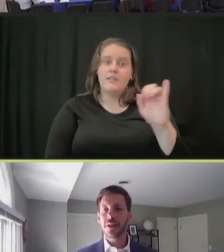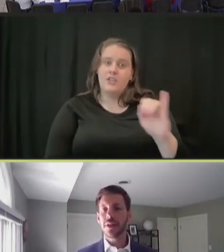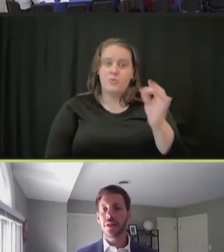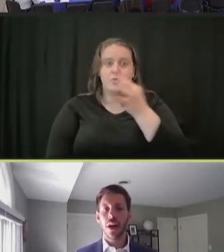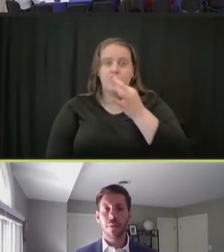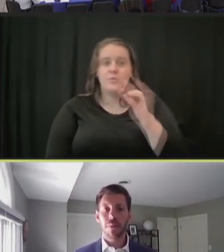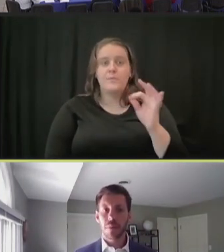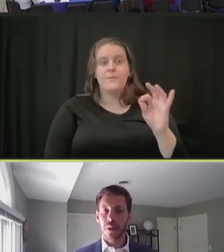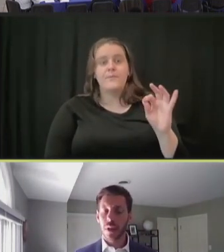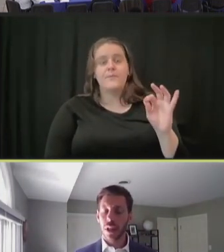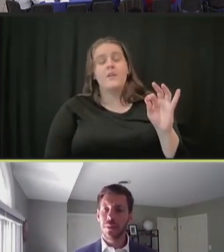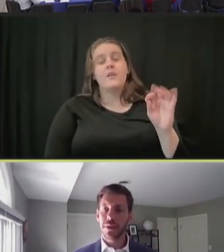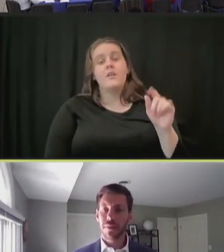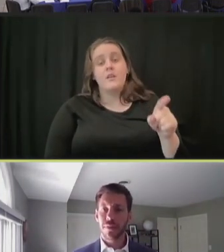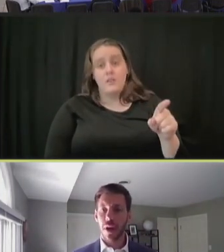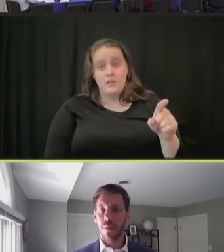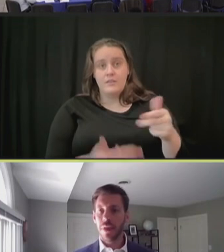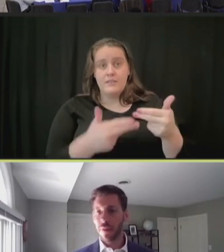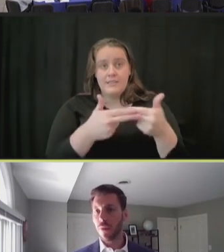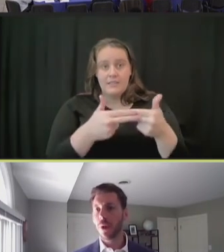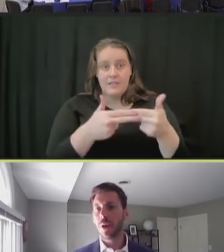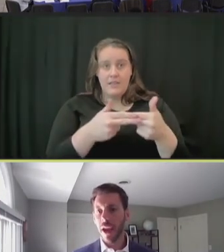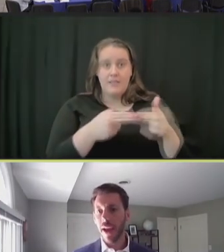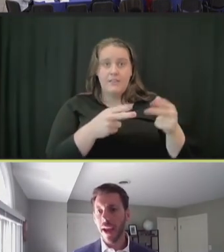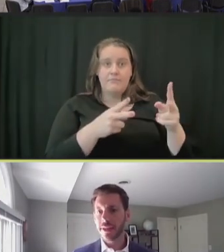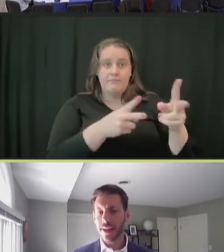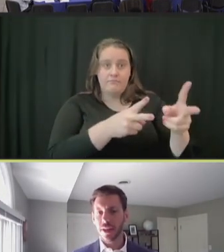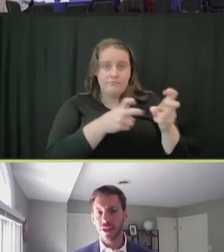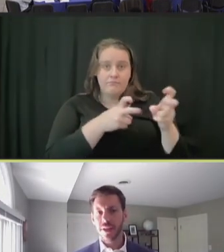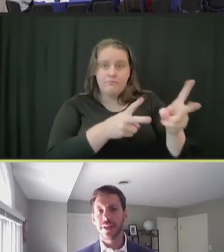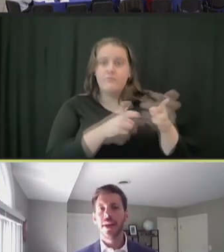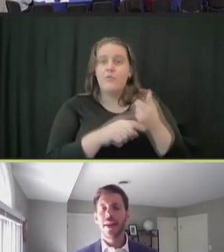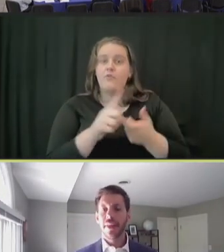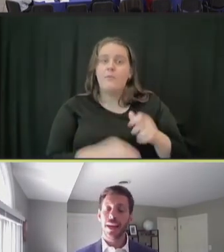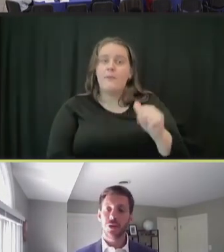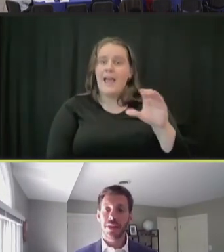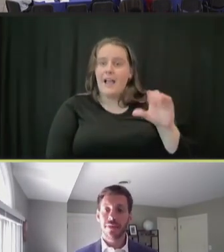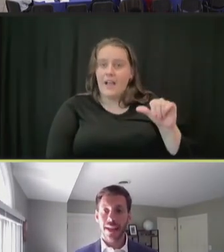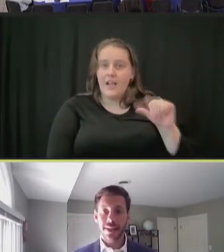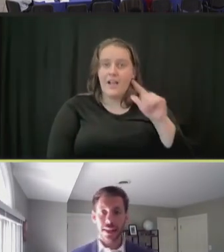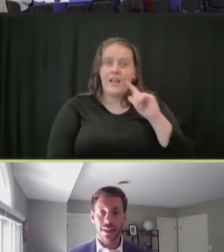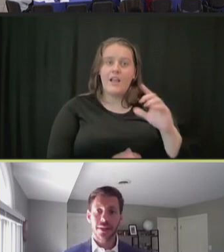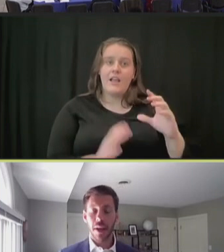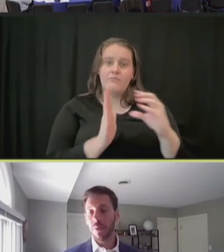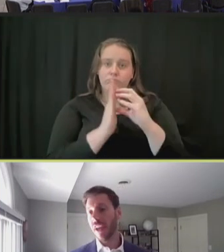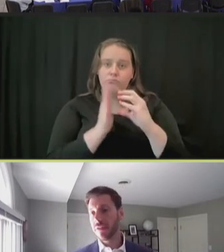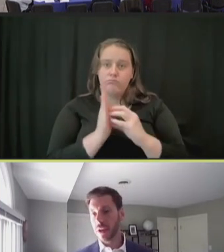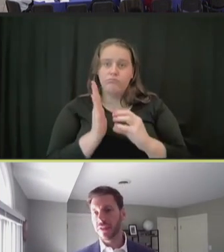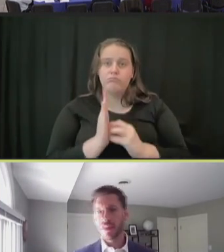is clips from the Affordable Care Act sections that address vaccines and preventive services